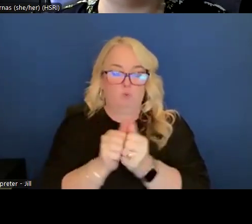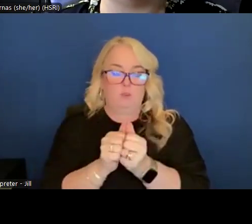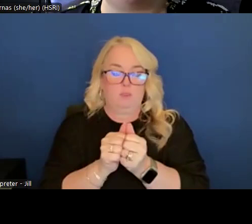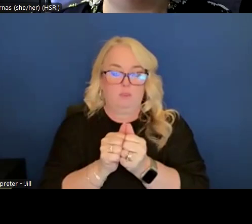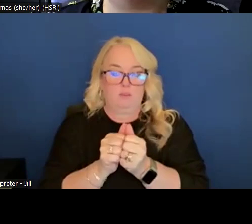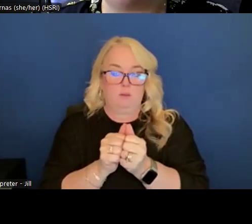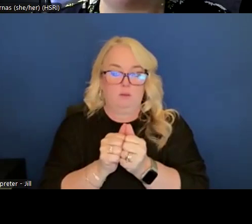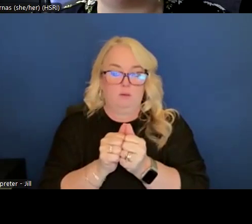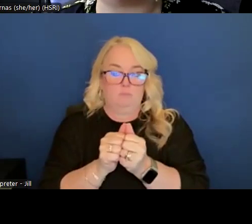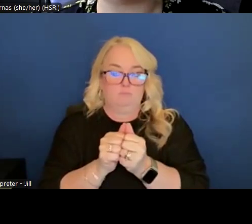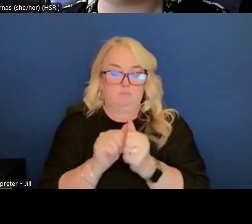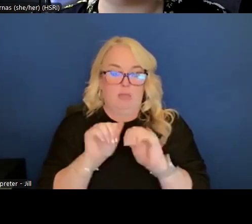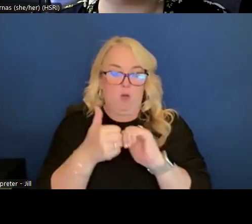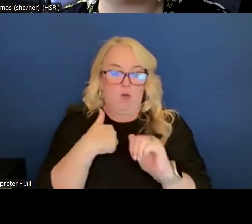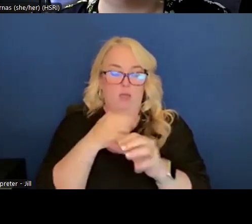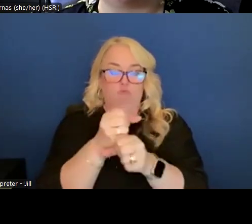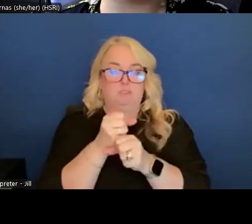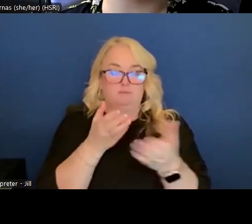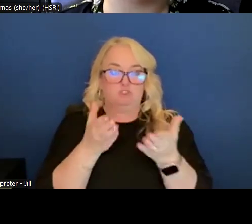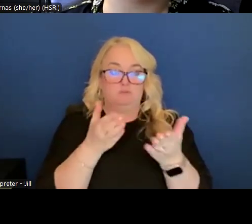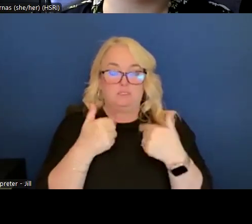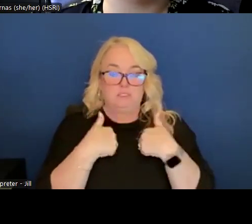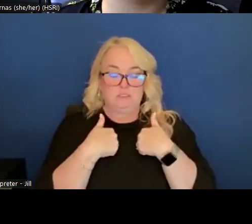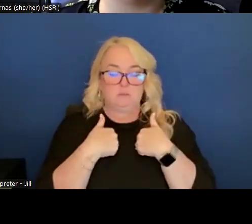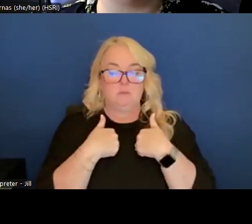with how I receive my services? And just getting more curious